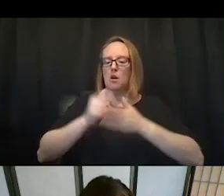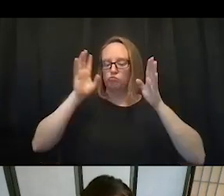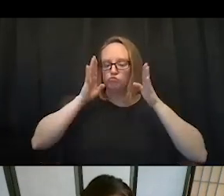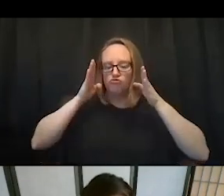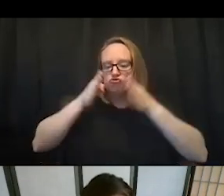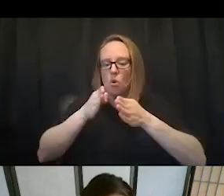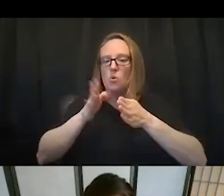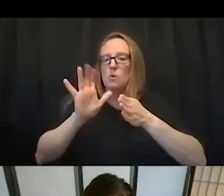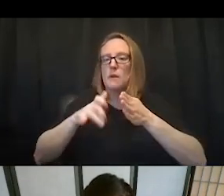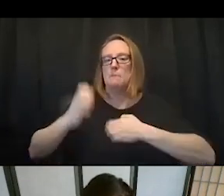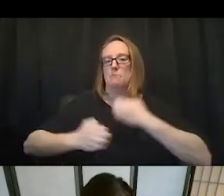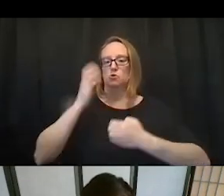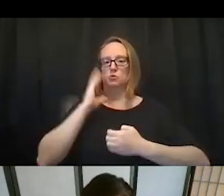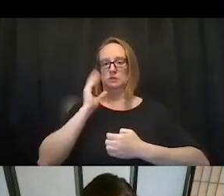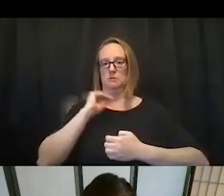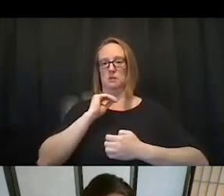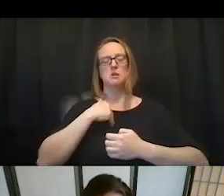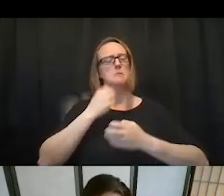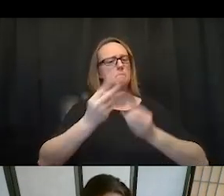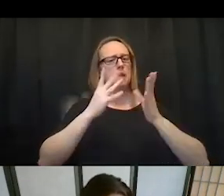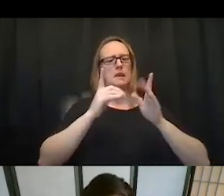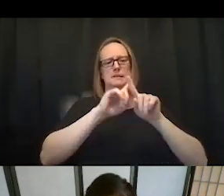um so Obviously there's many different ways to channel it therapy, if you have